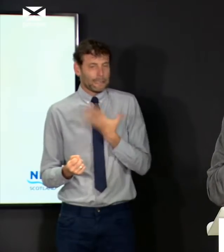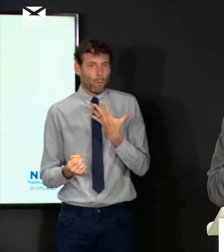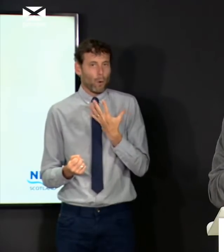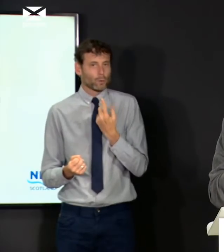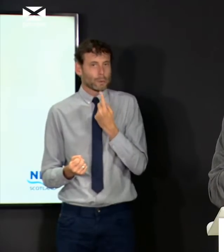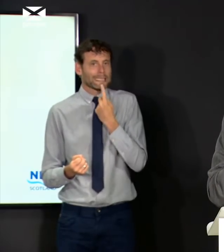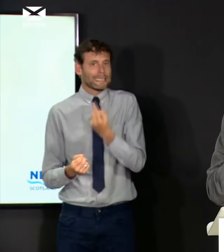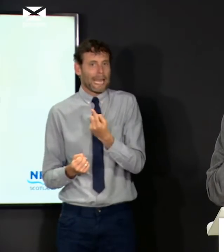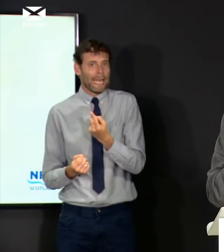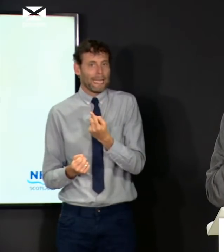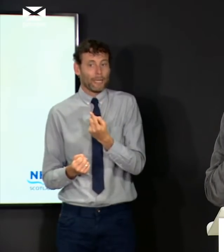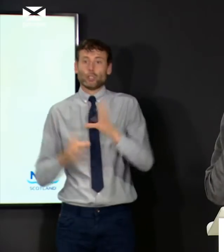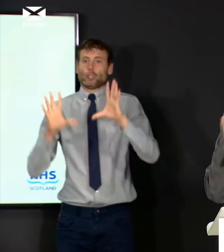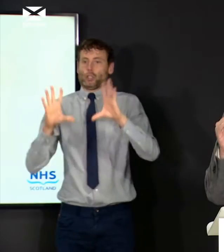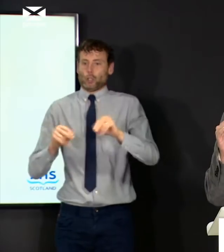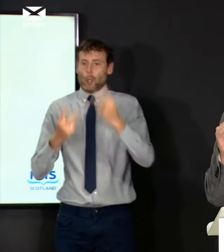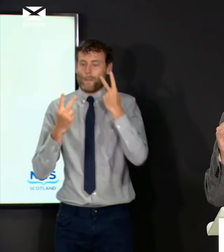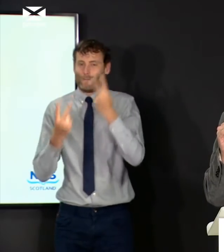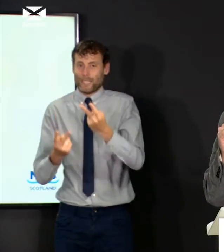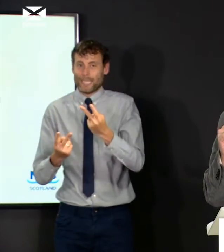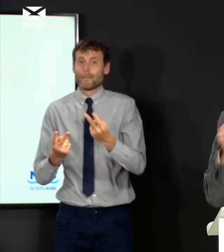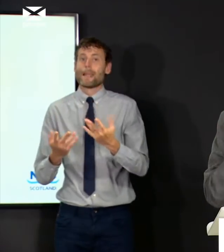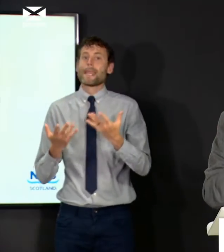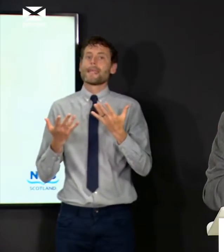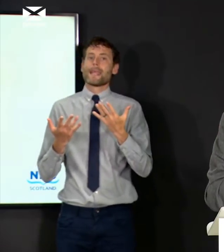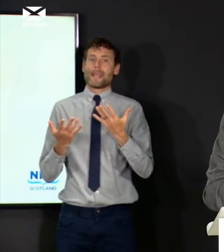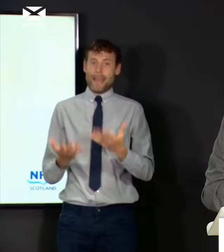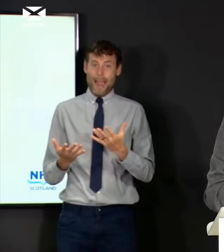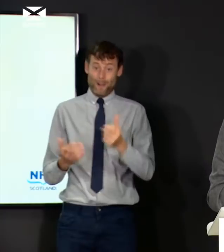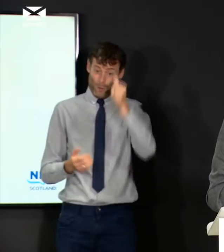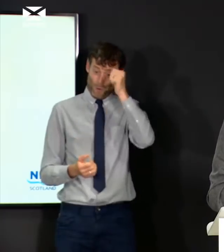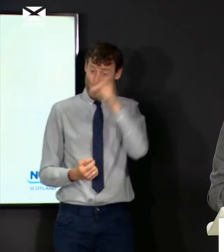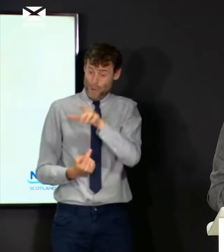and now we have to very, very carefully bring it back because of this new viral infection.